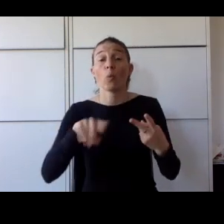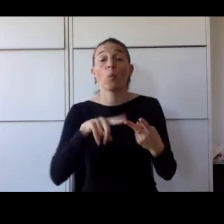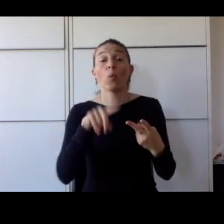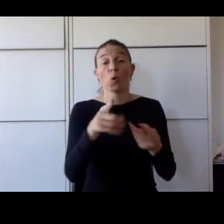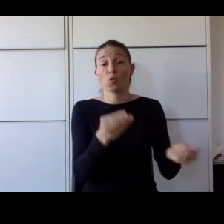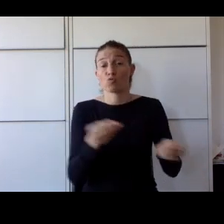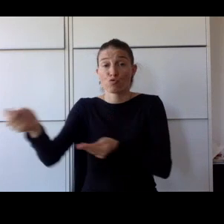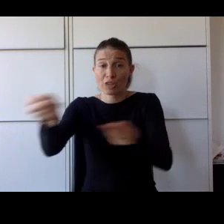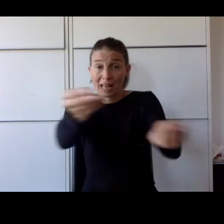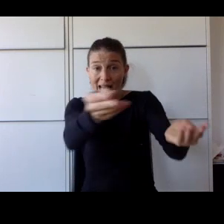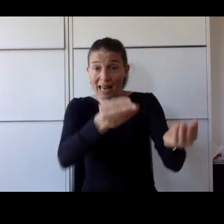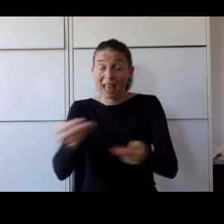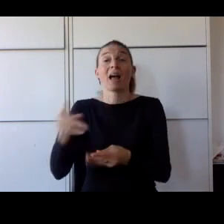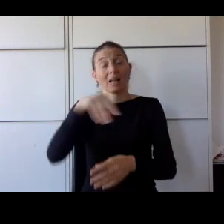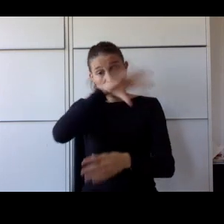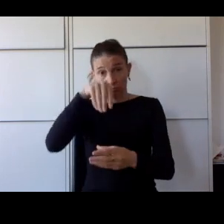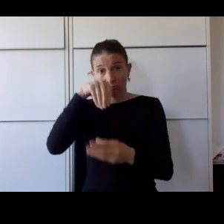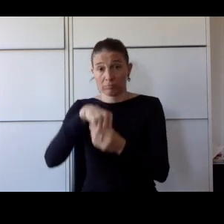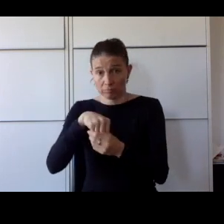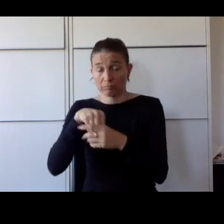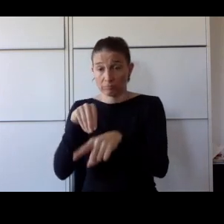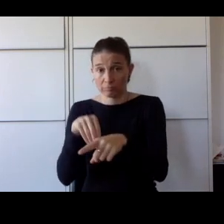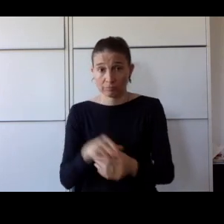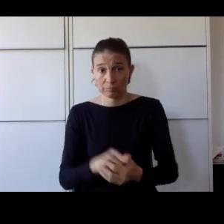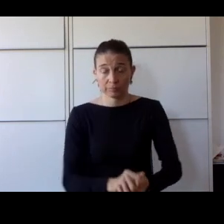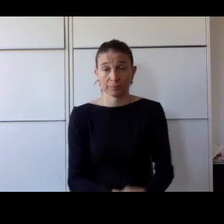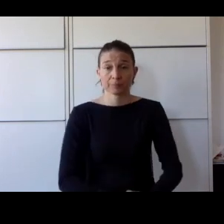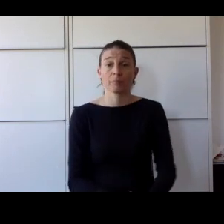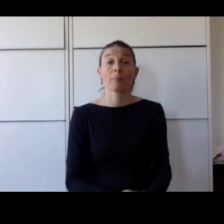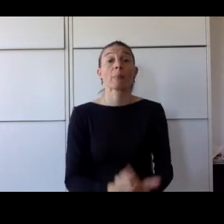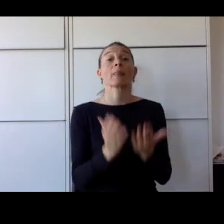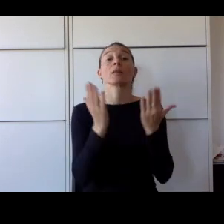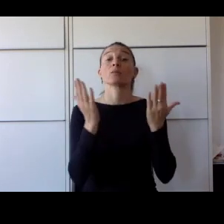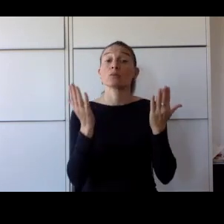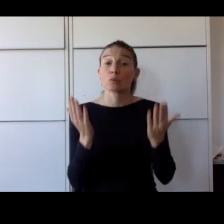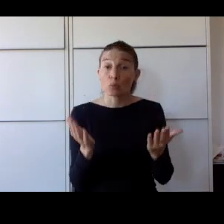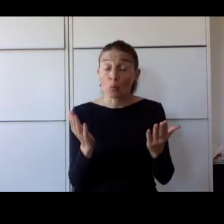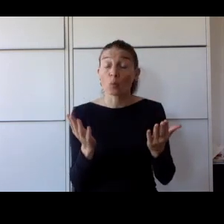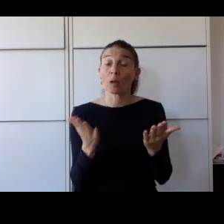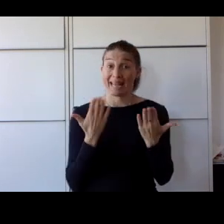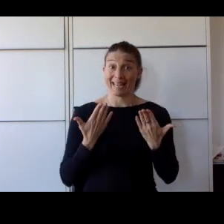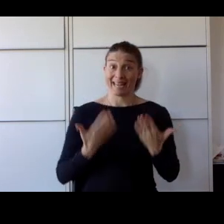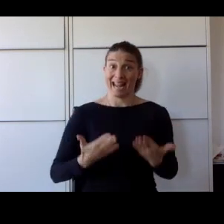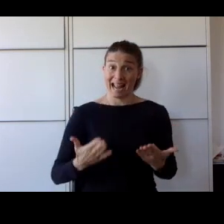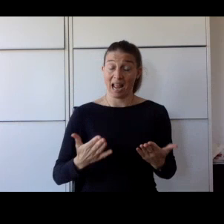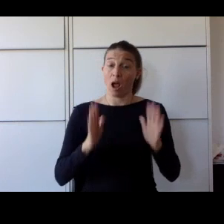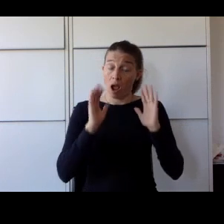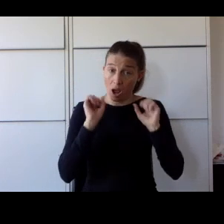of the Electronic Communications Code to take into account the requirements already, of the Accessibility Act